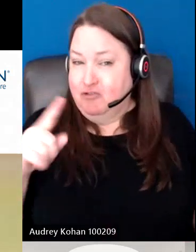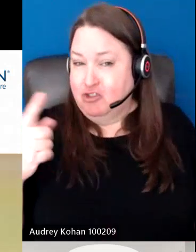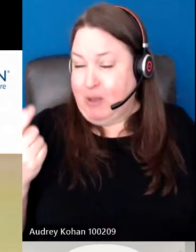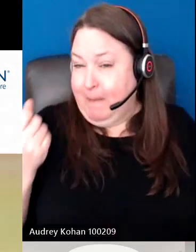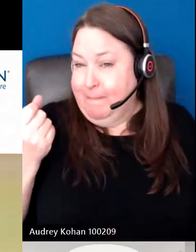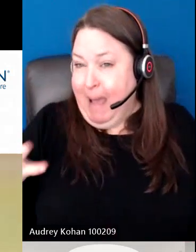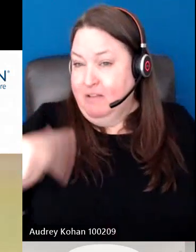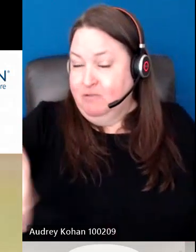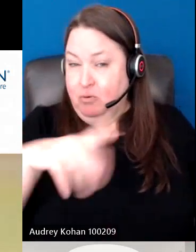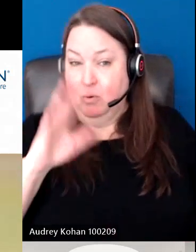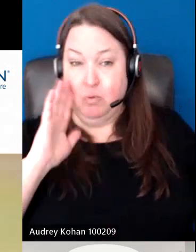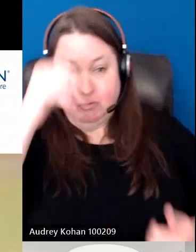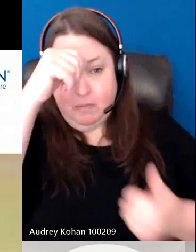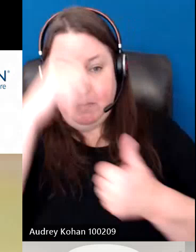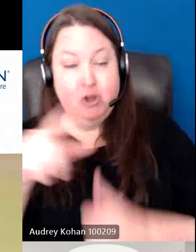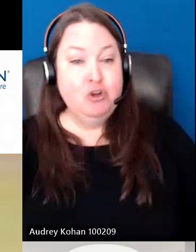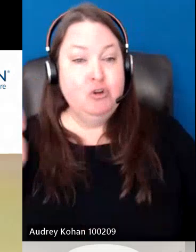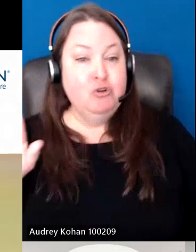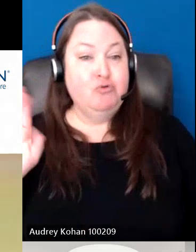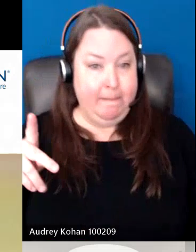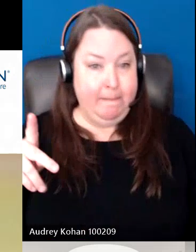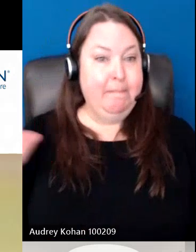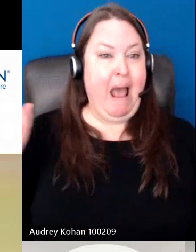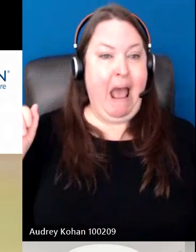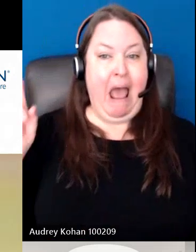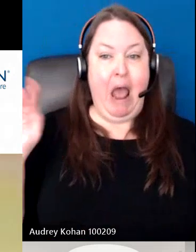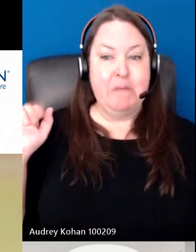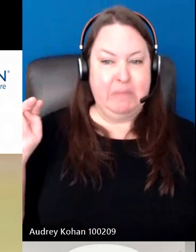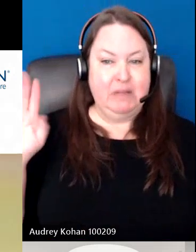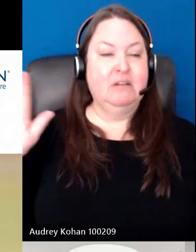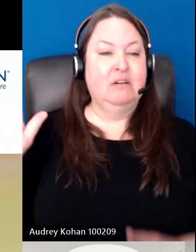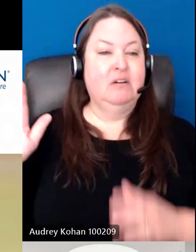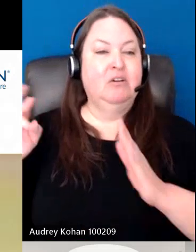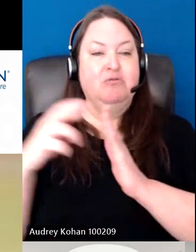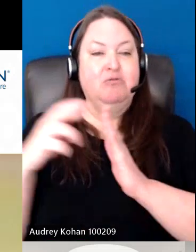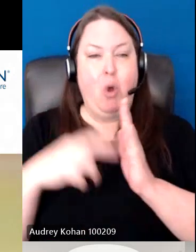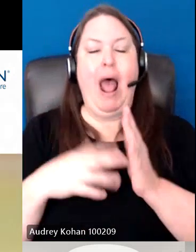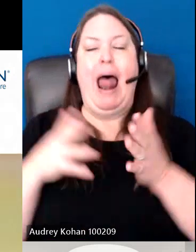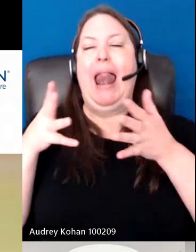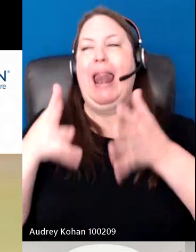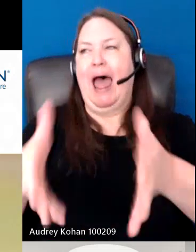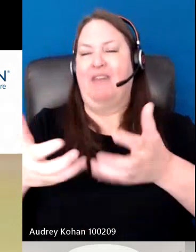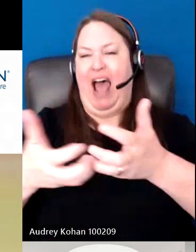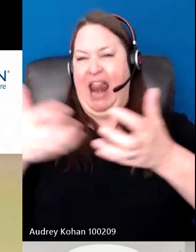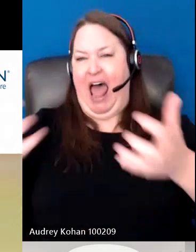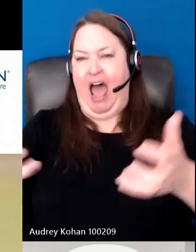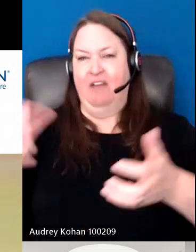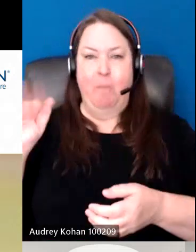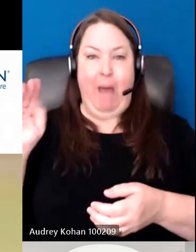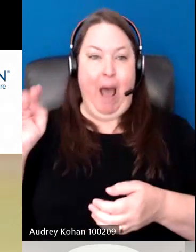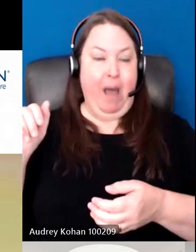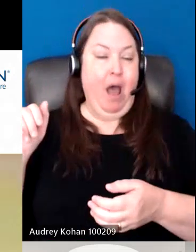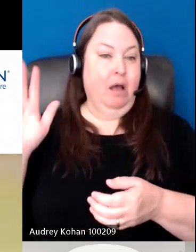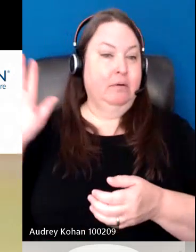recall that the Trump administ ation regulation left much of the Obama era regulation in place